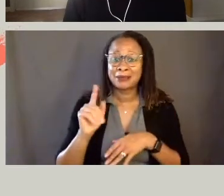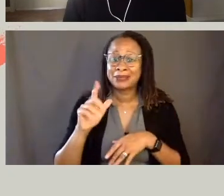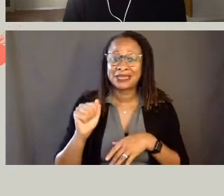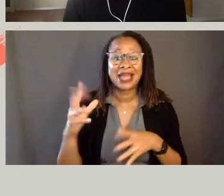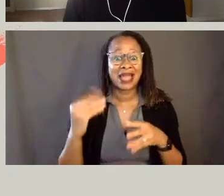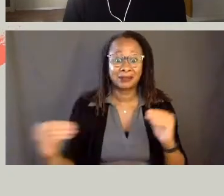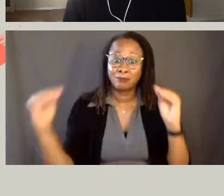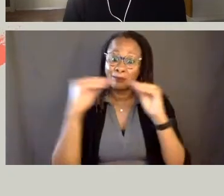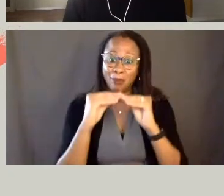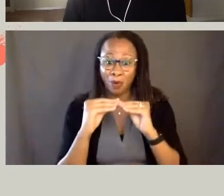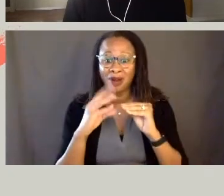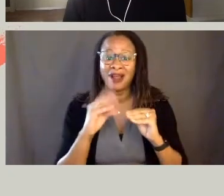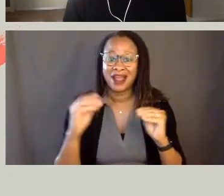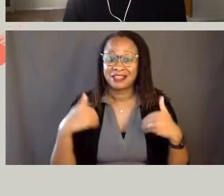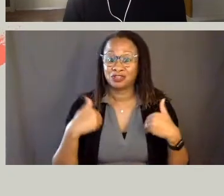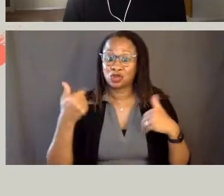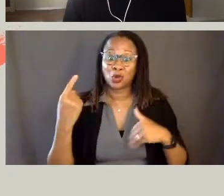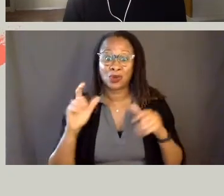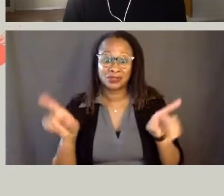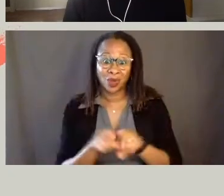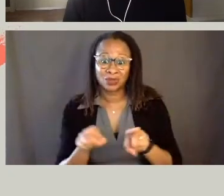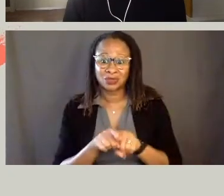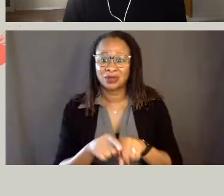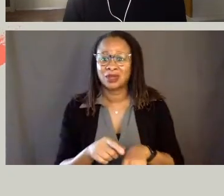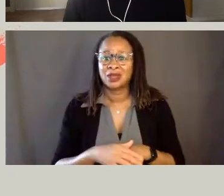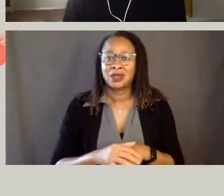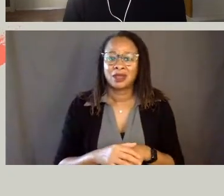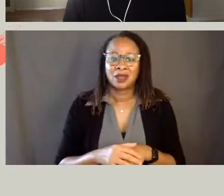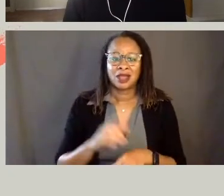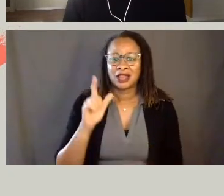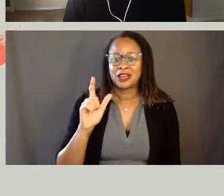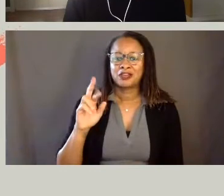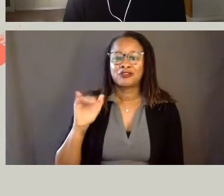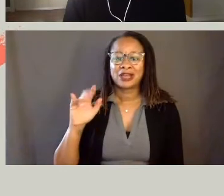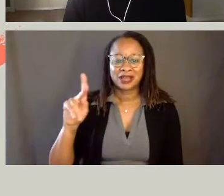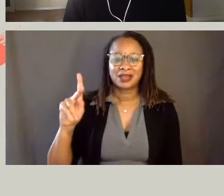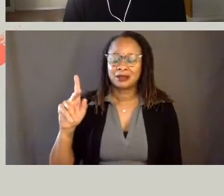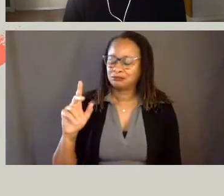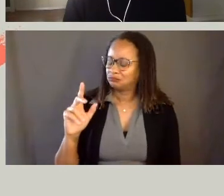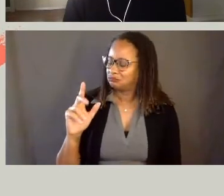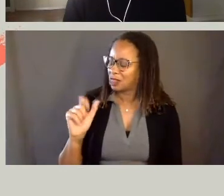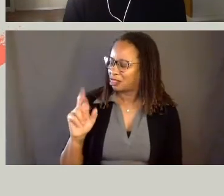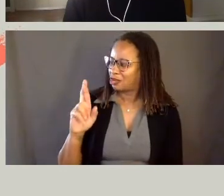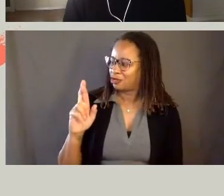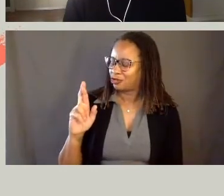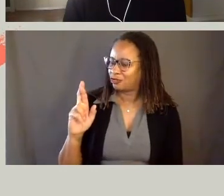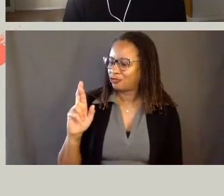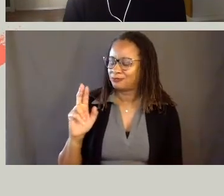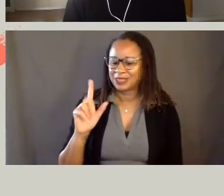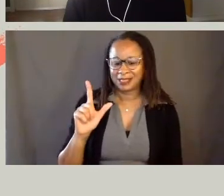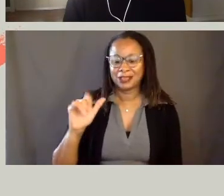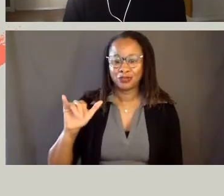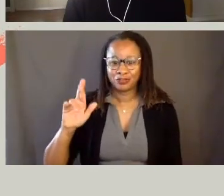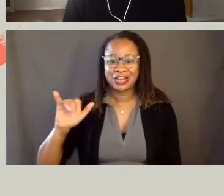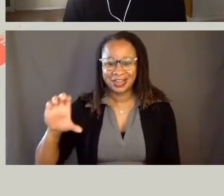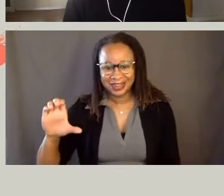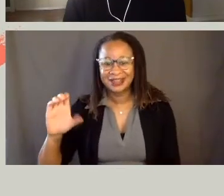Like there's younger ones too- Lyrica Abrall. - Lyrica Abrall. It doesn't stop. It doesn't, yeah.